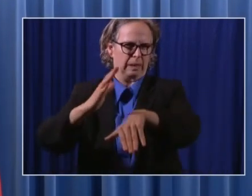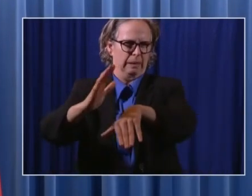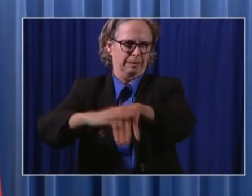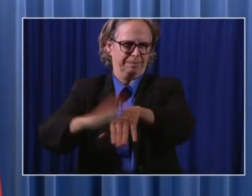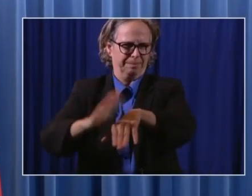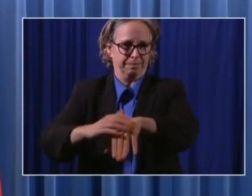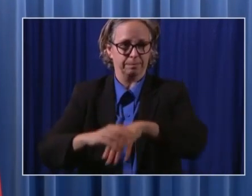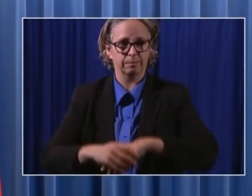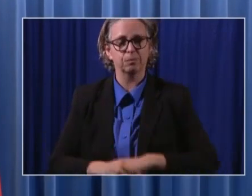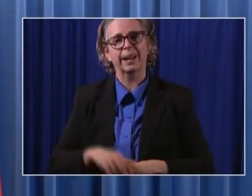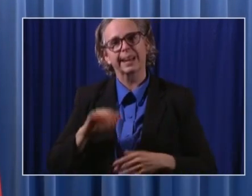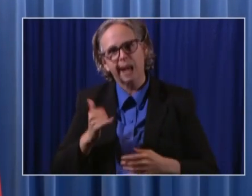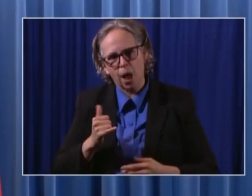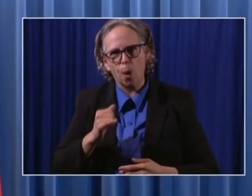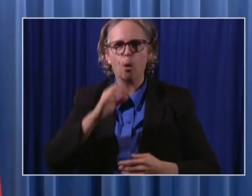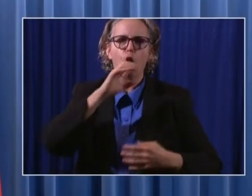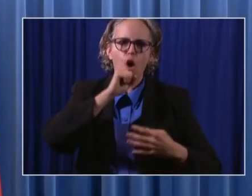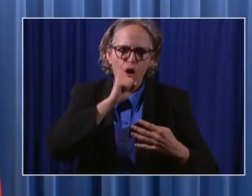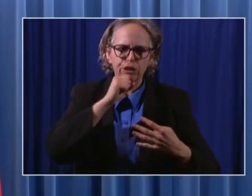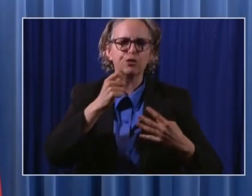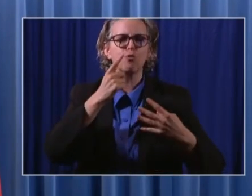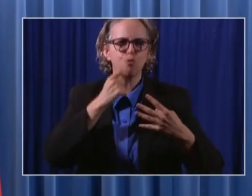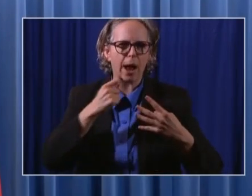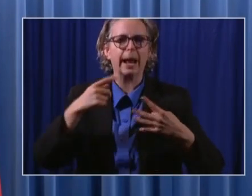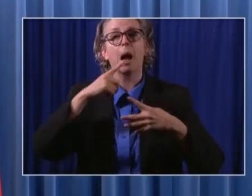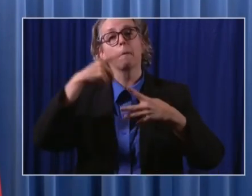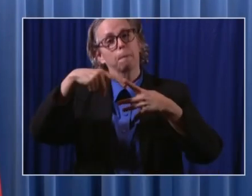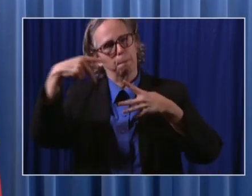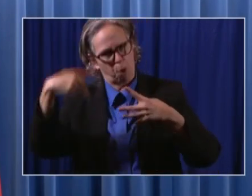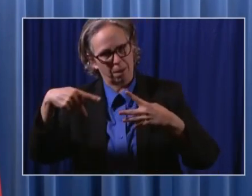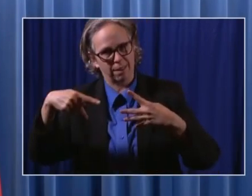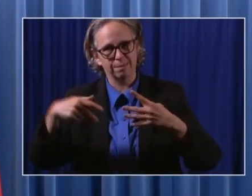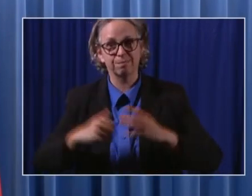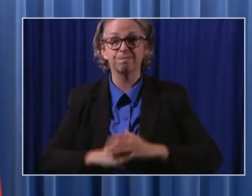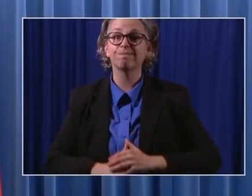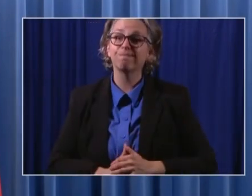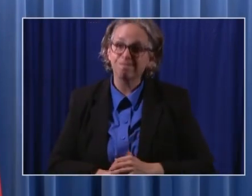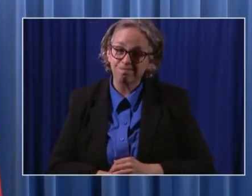WHERE YOU ARE COUNTY IS. THE TRENDLINES ARE NOT GOING IN THE RIGHT DIRECTION. THERE IS GRAVE CONCERN.